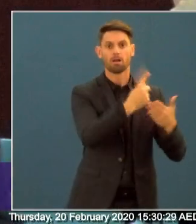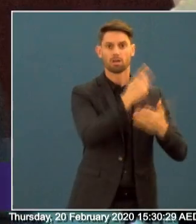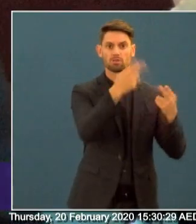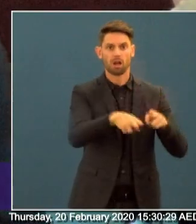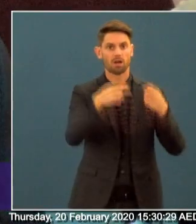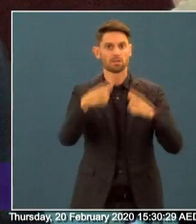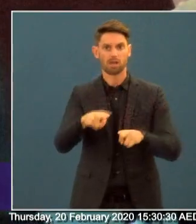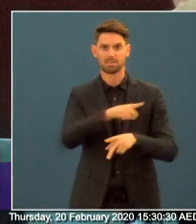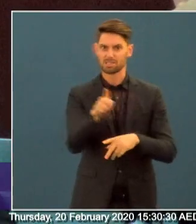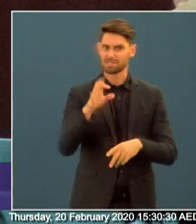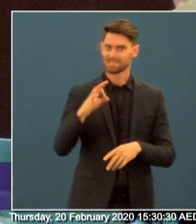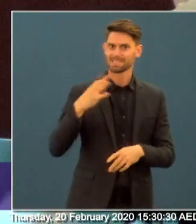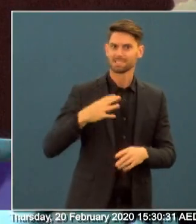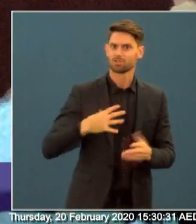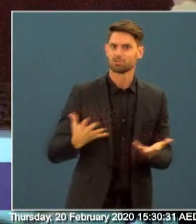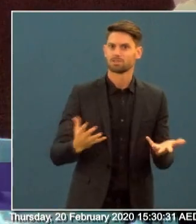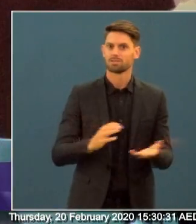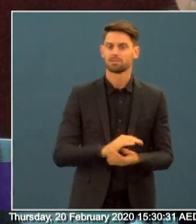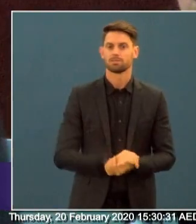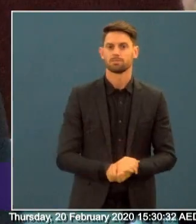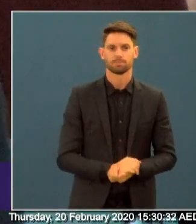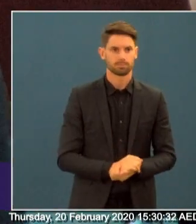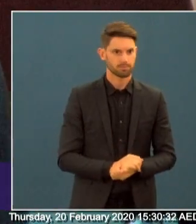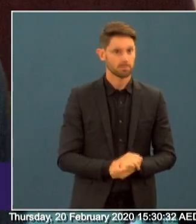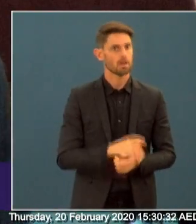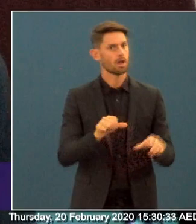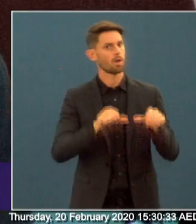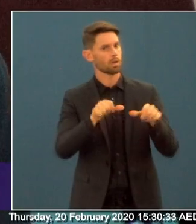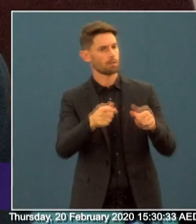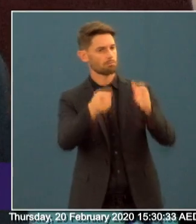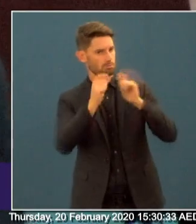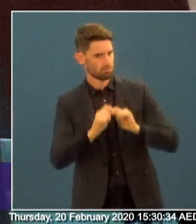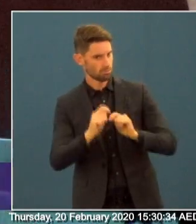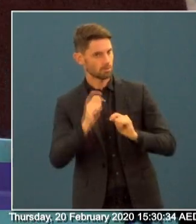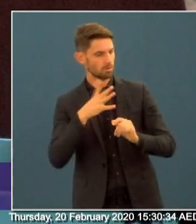I just want to turn to an important topic that you deal with in